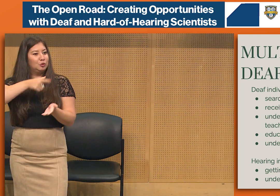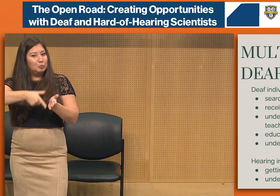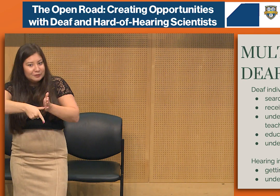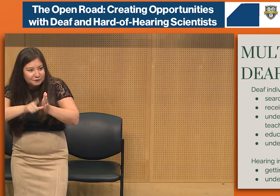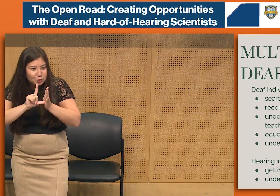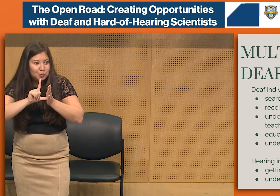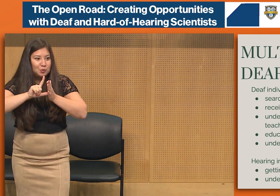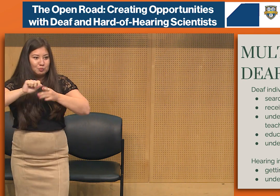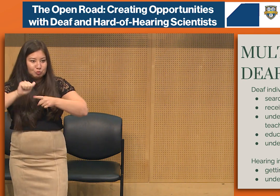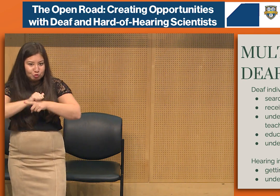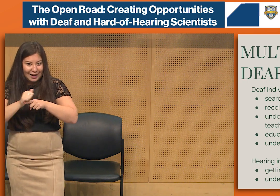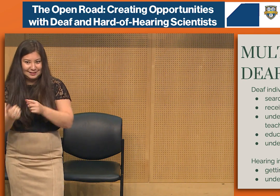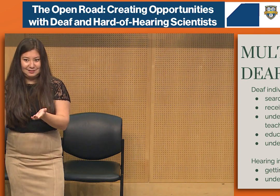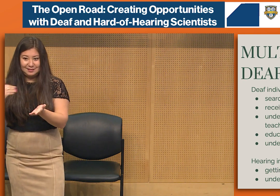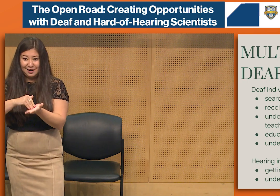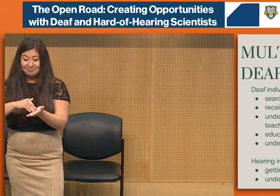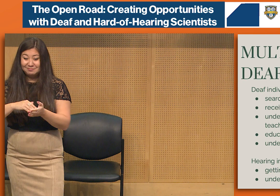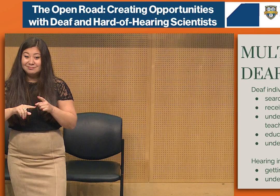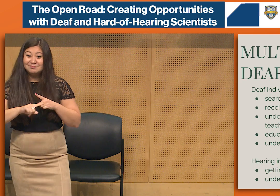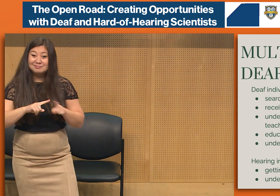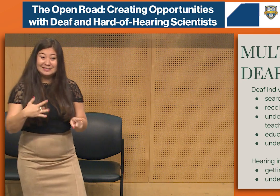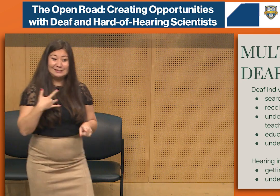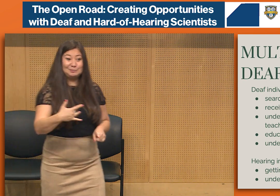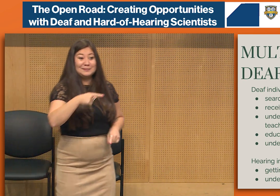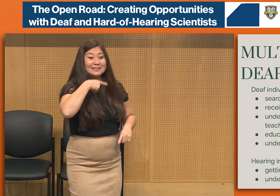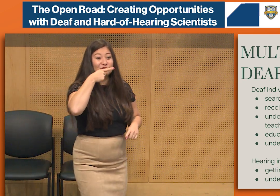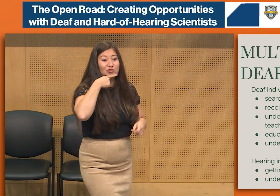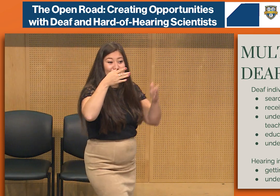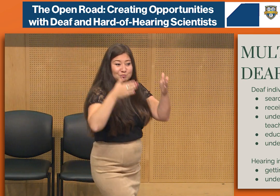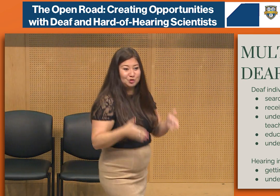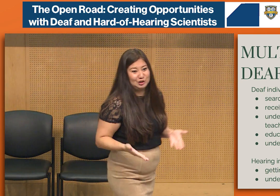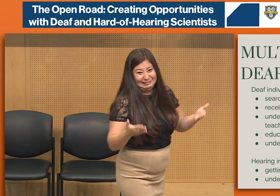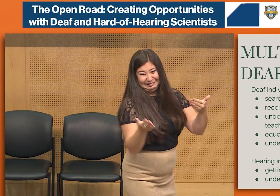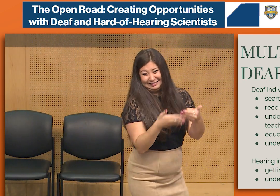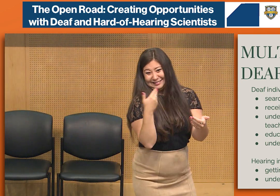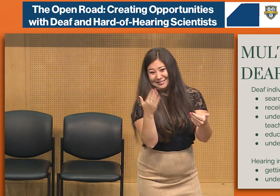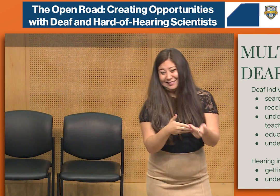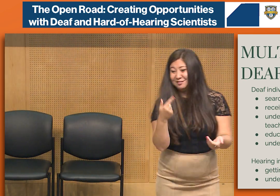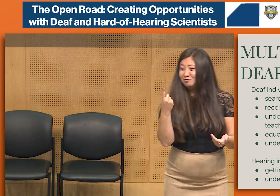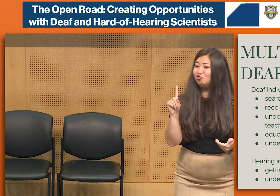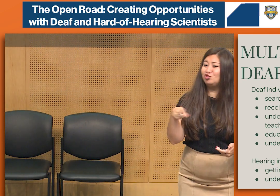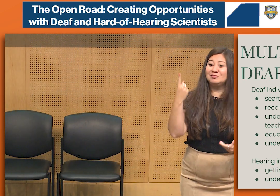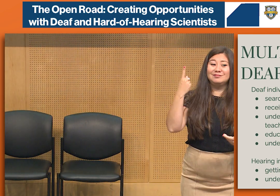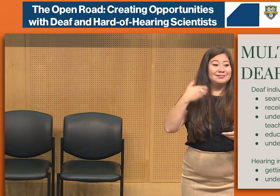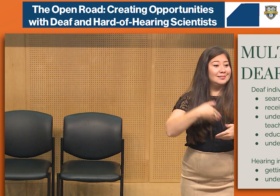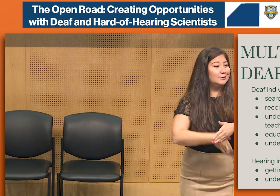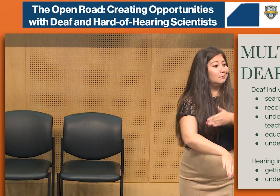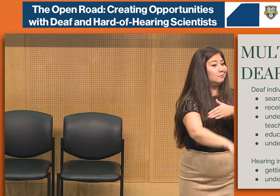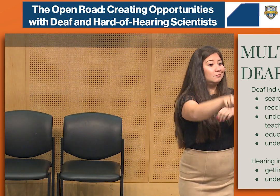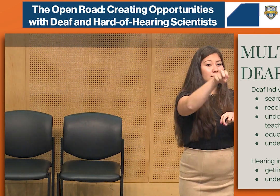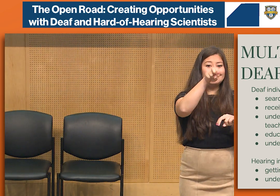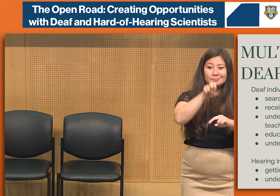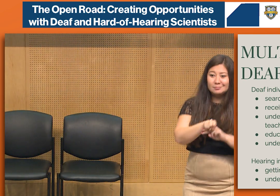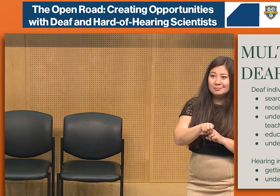in order to learn the content, whereas a hearing person just goes into the classroom